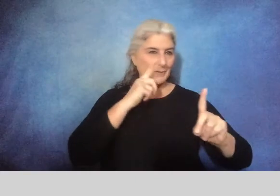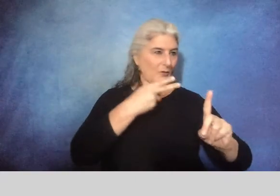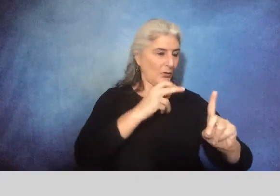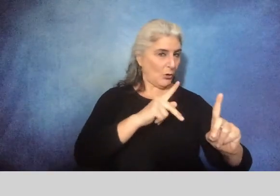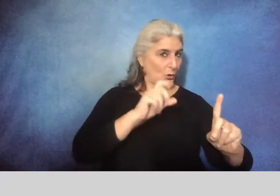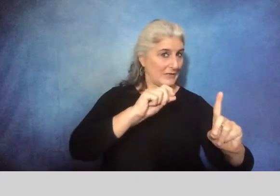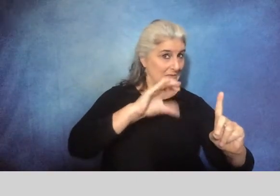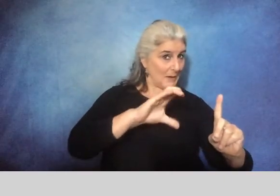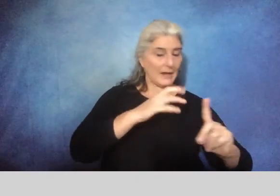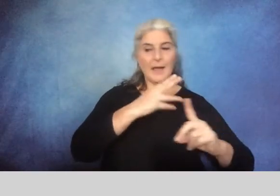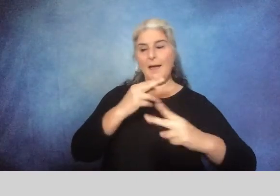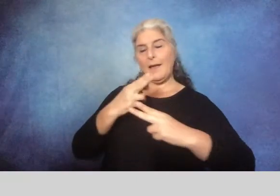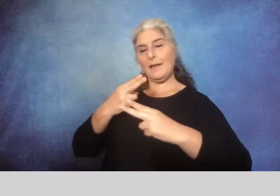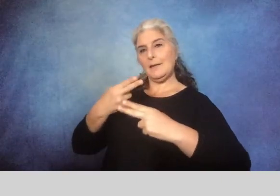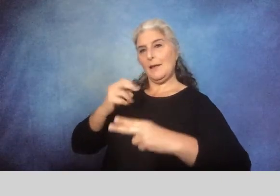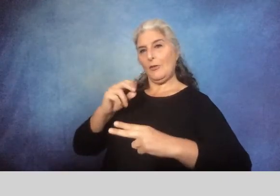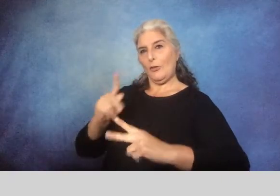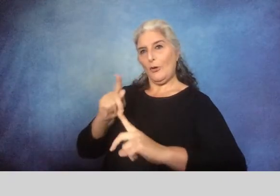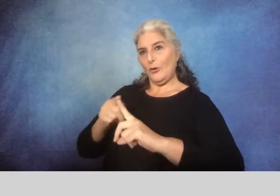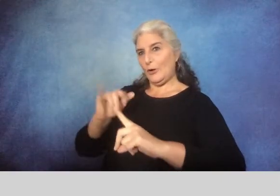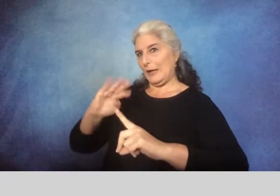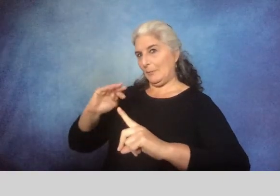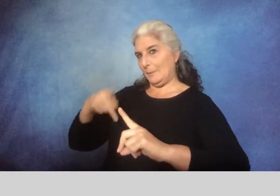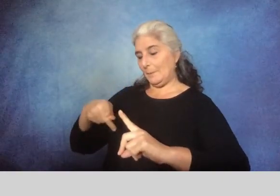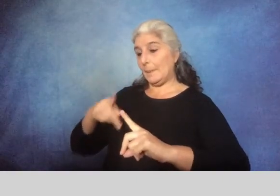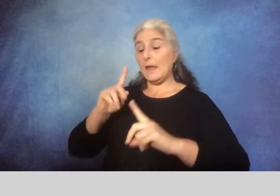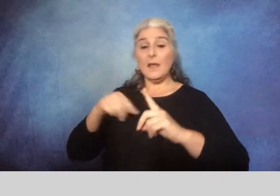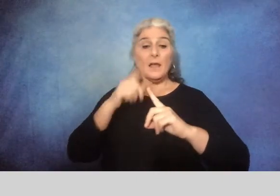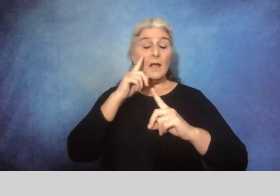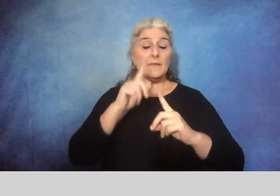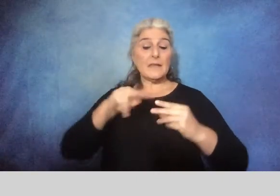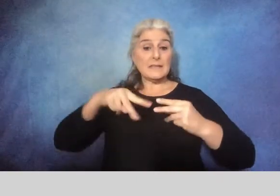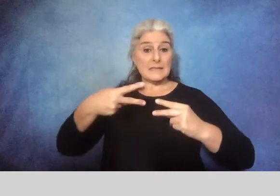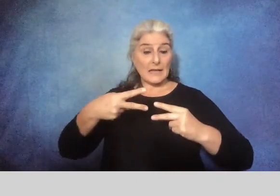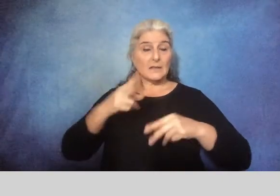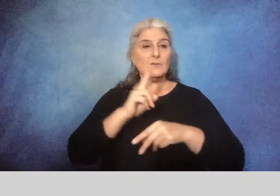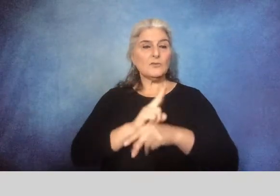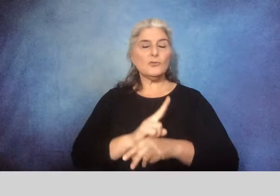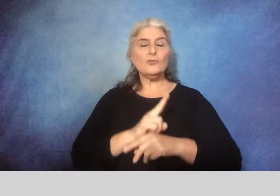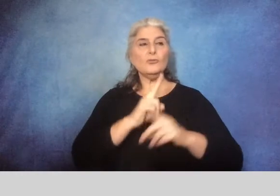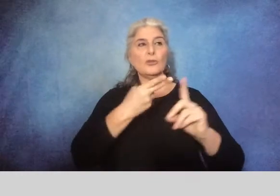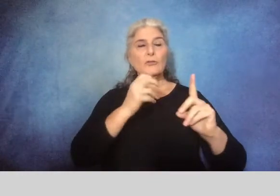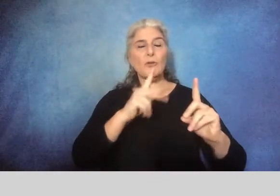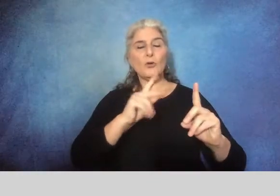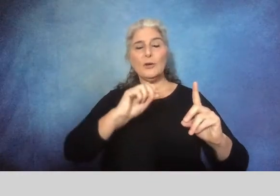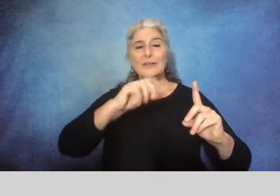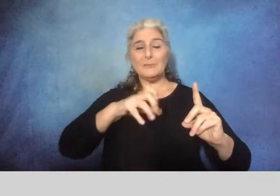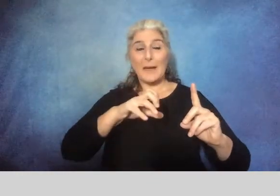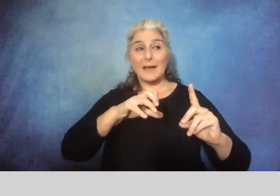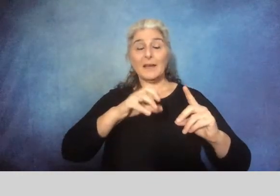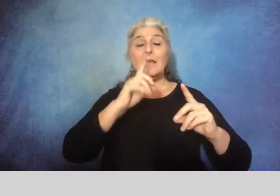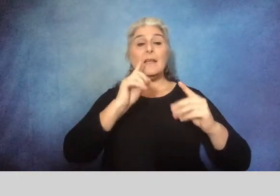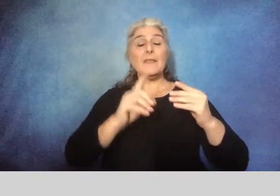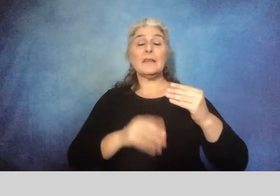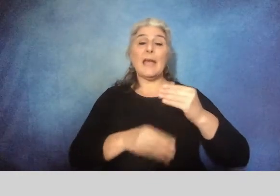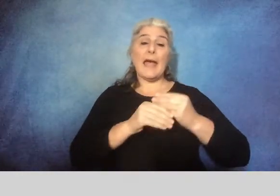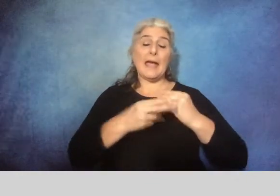And second is adding a hook specification using the method add_hookspec and add_hookspec can be spread